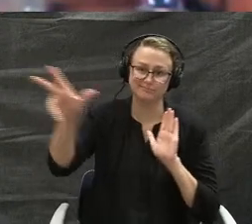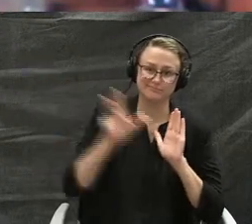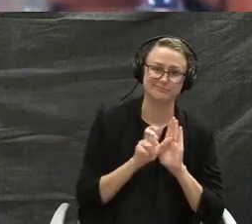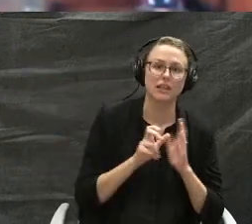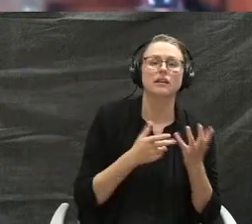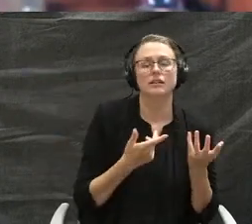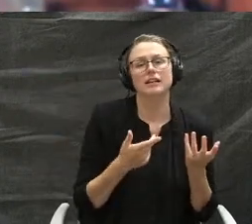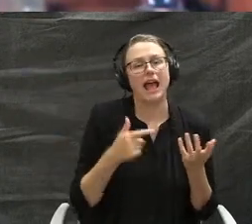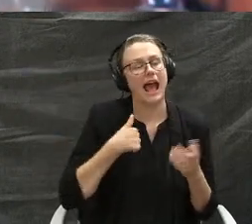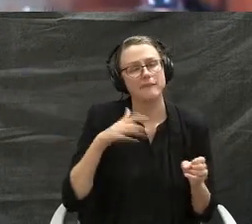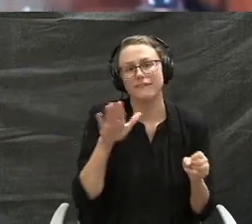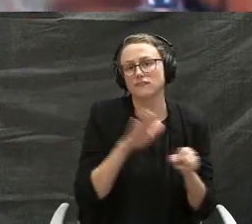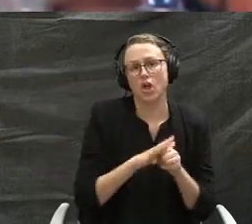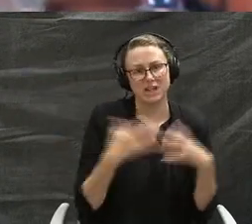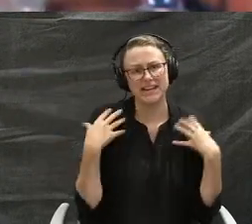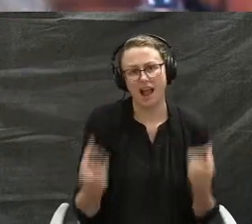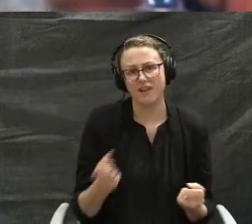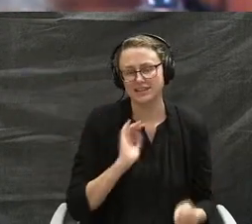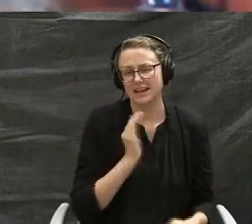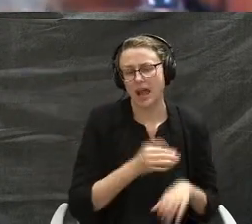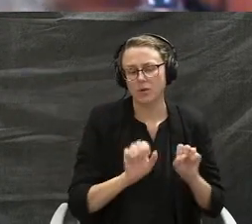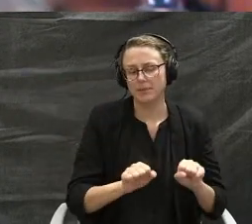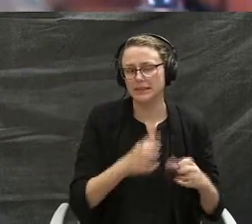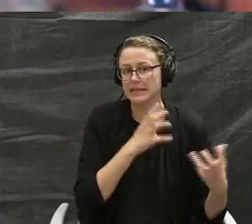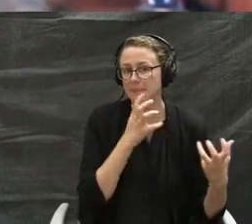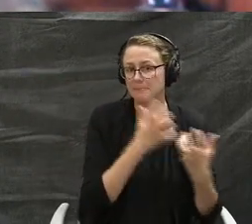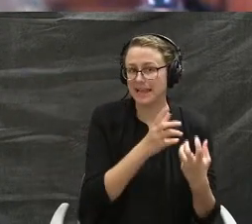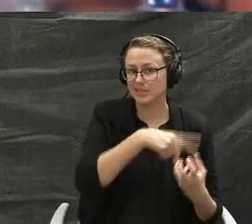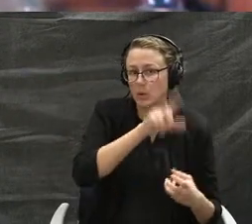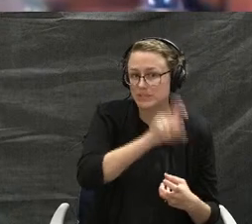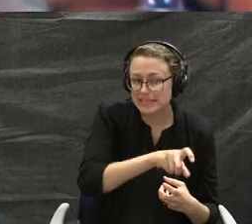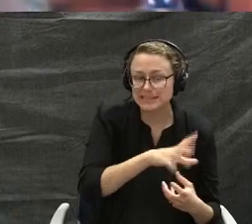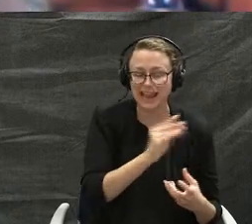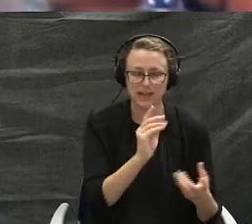ability to not only meet those needs, but to adapt and adjust